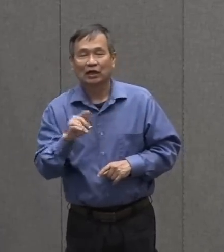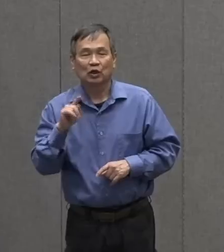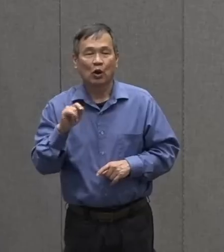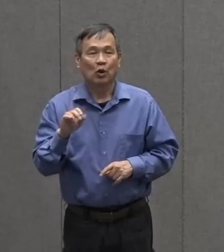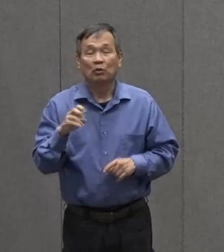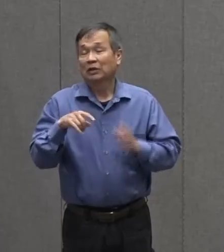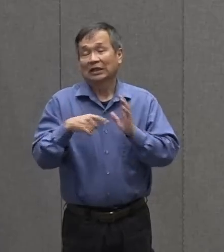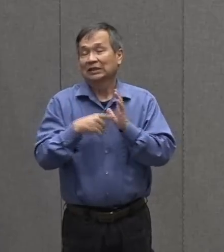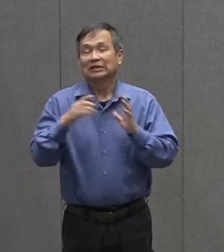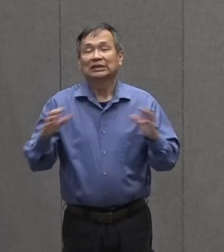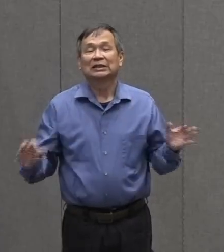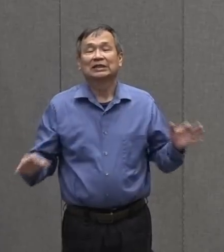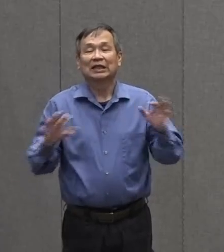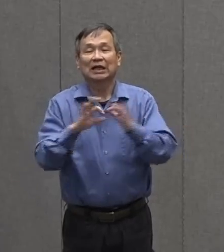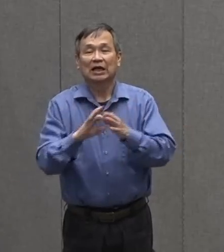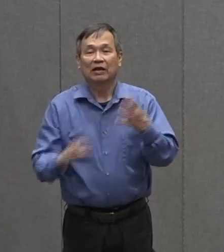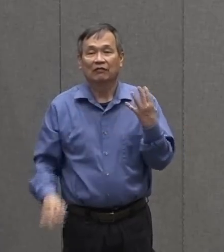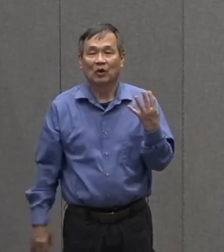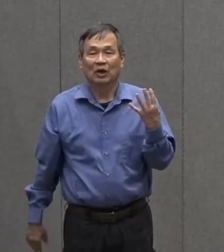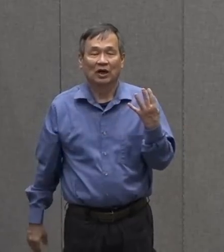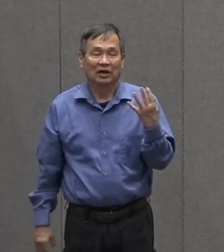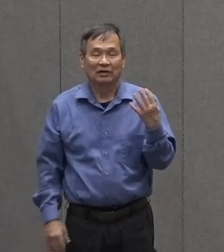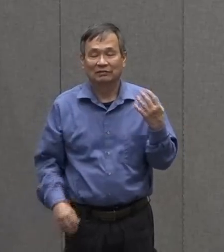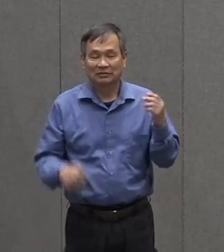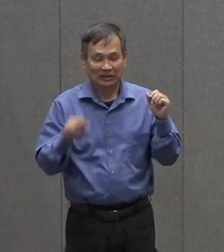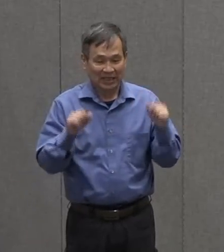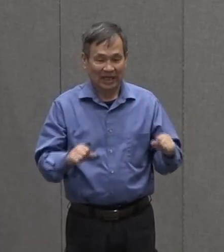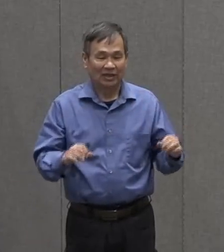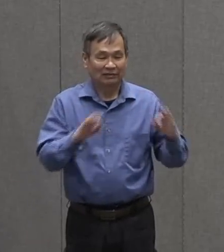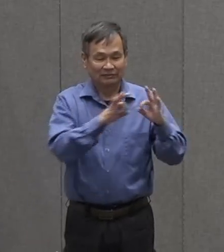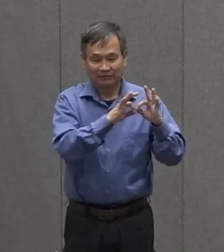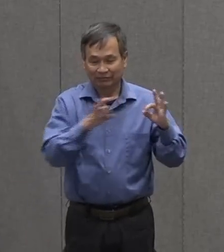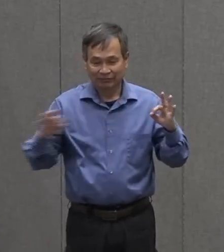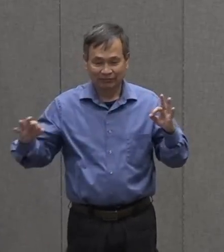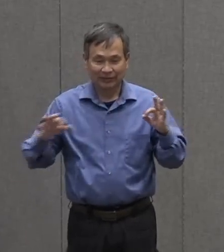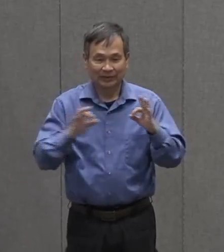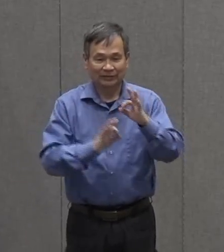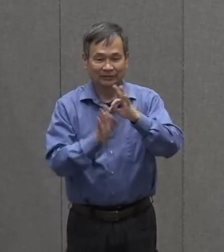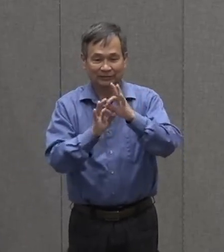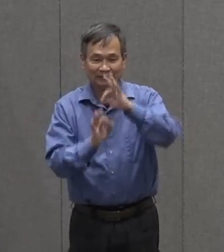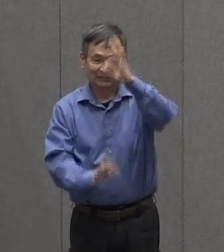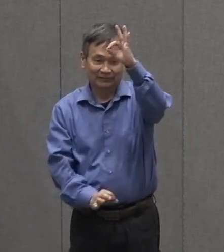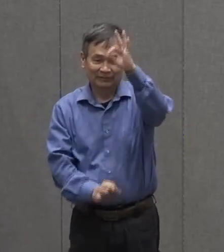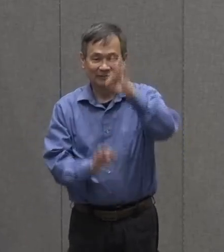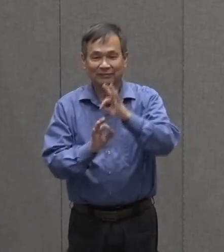You can get them horizontal, vertically, or diagonally. This is half one of those